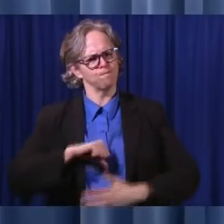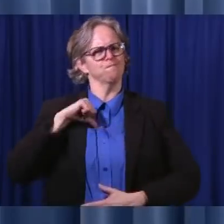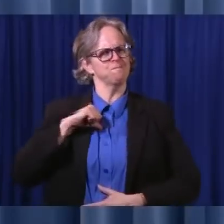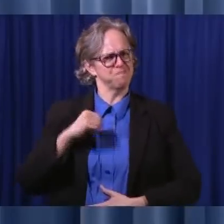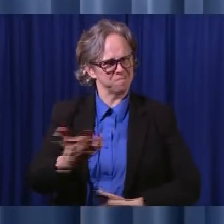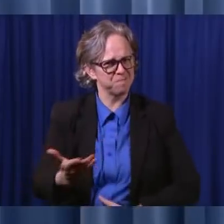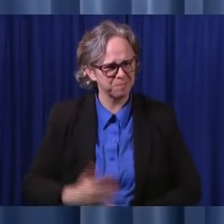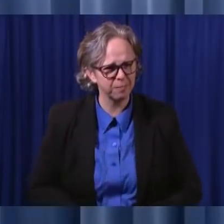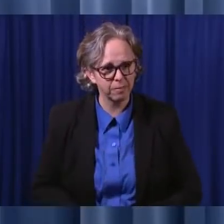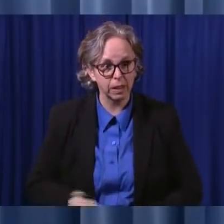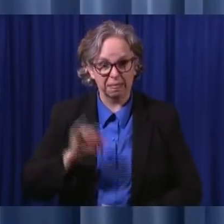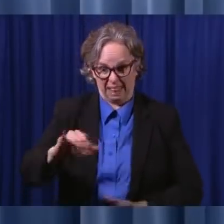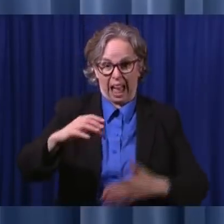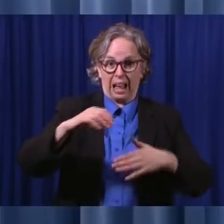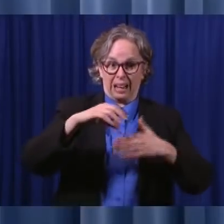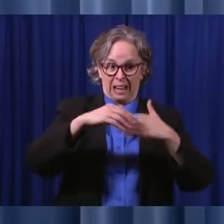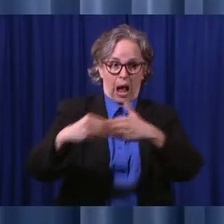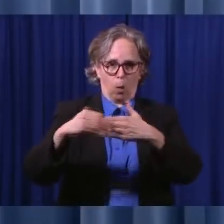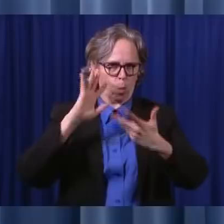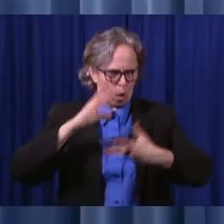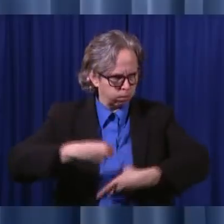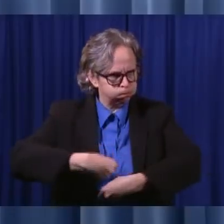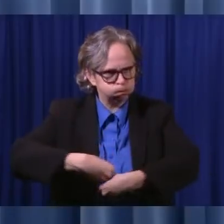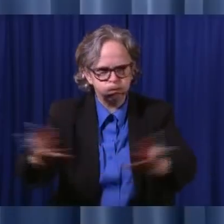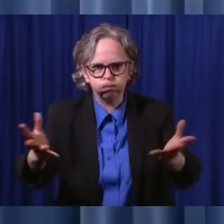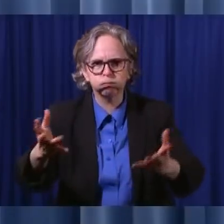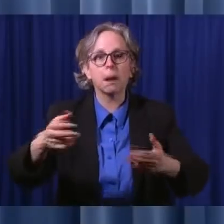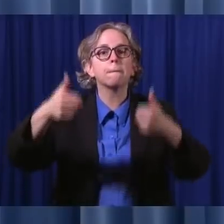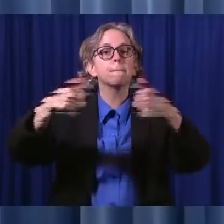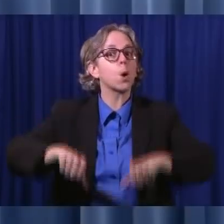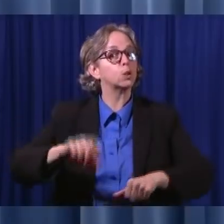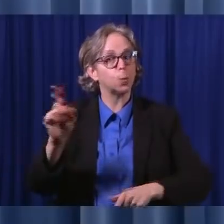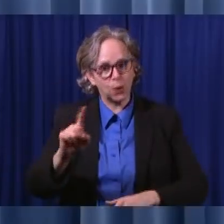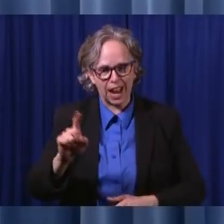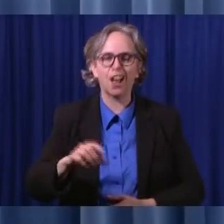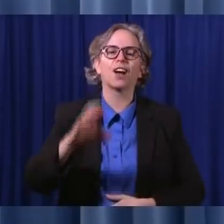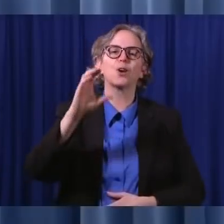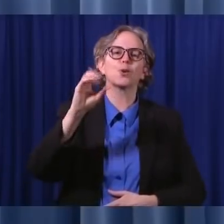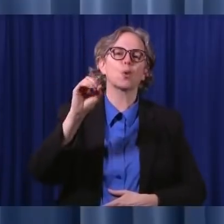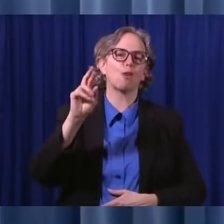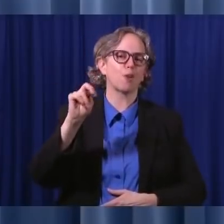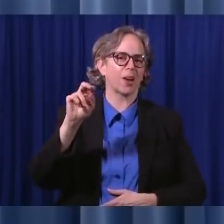WE WANT TO ENCOURAGE THOSE TO TAKE PLACE AS WELL. WE'RE RELEASING